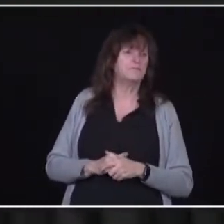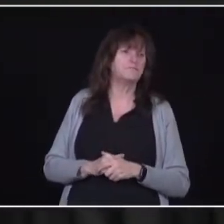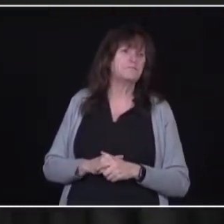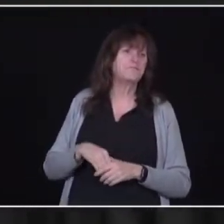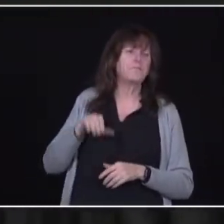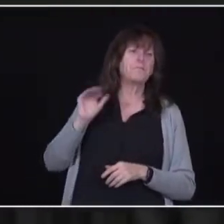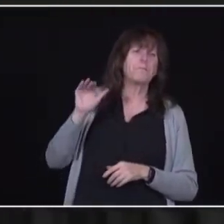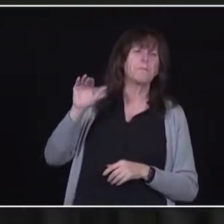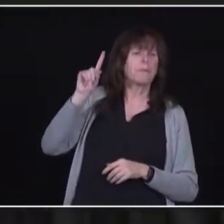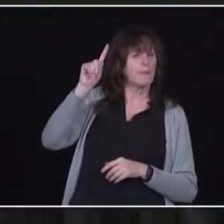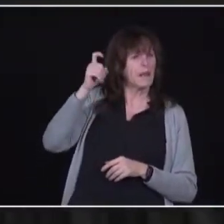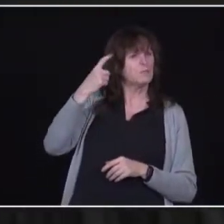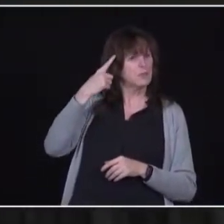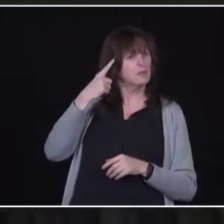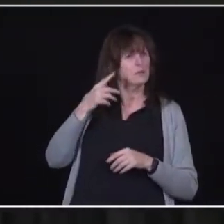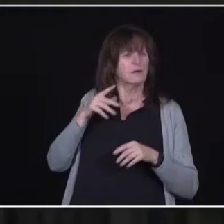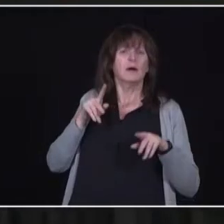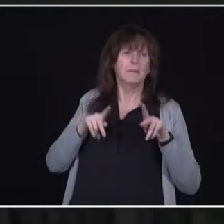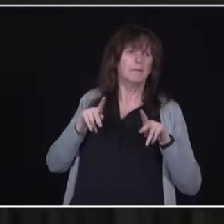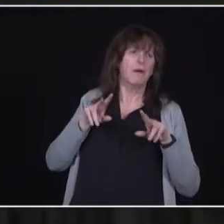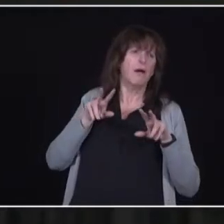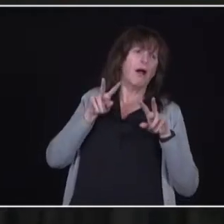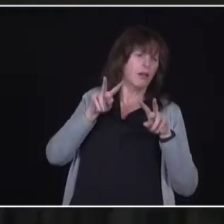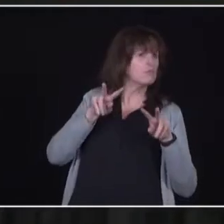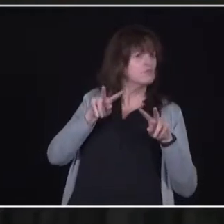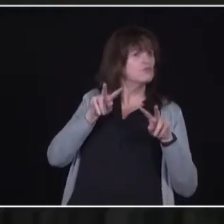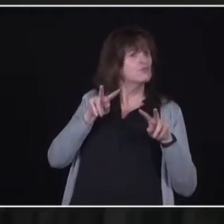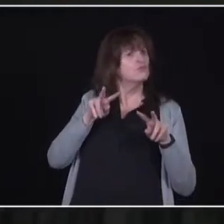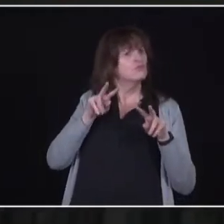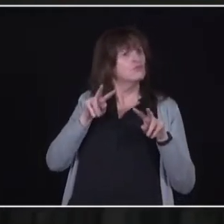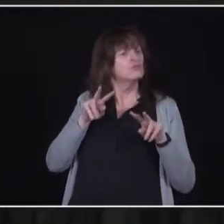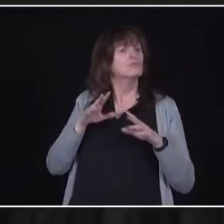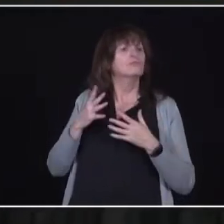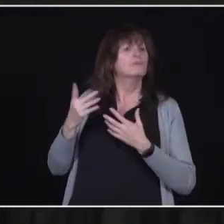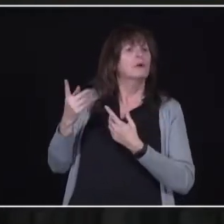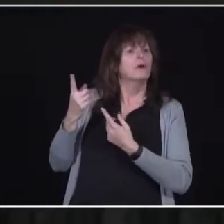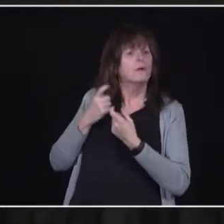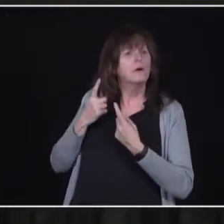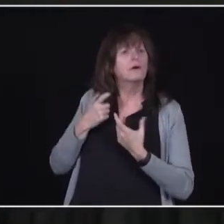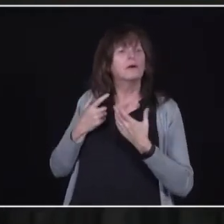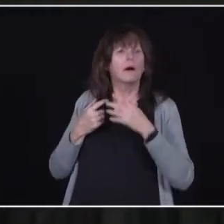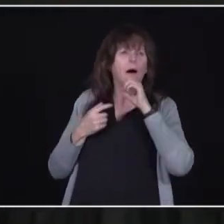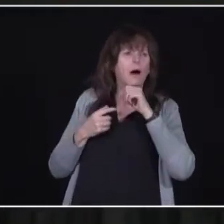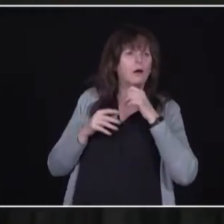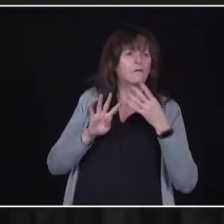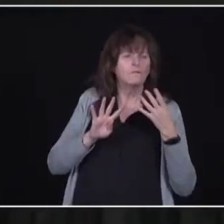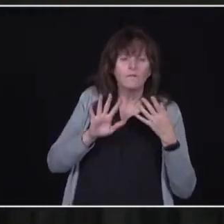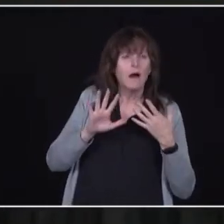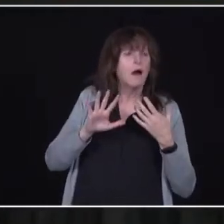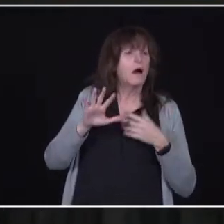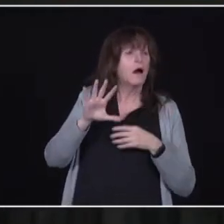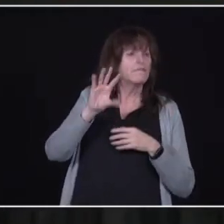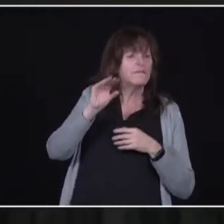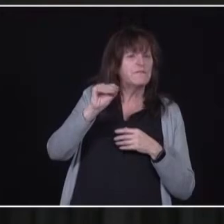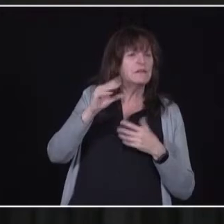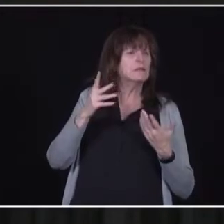Many thanks to the medical officers of health who are putting out very specialized plans in their regions. So thank you.